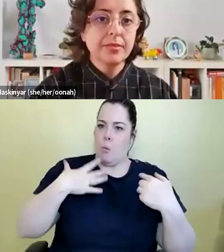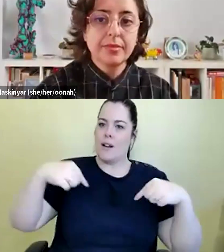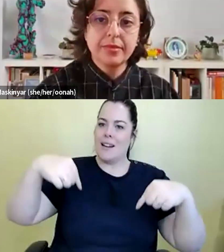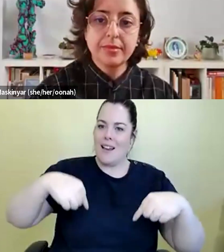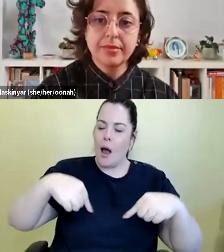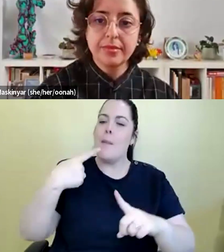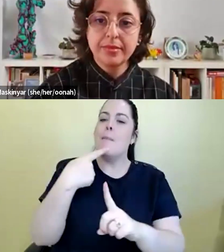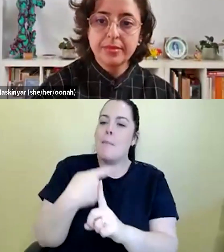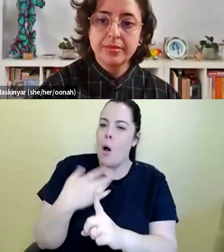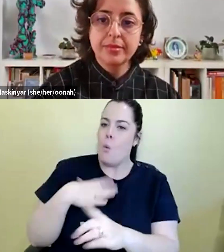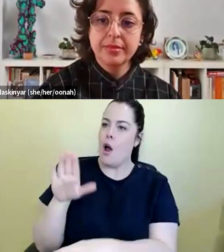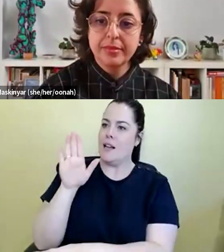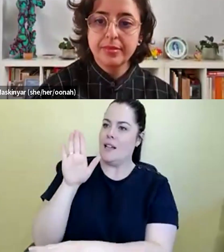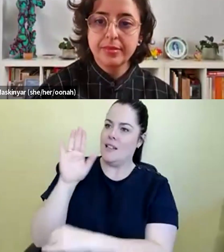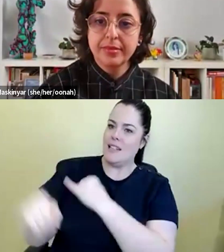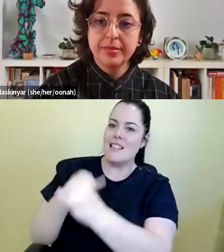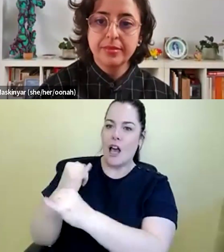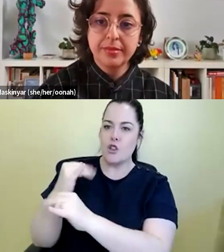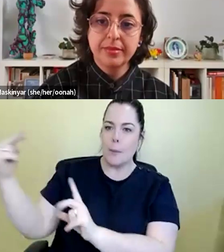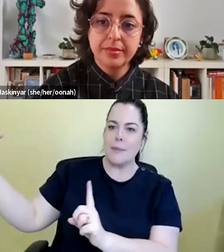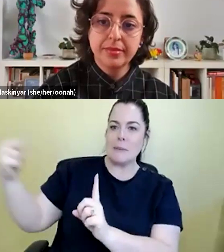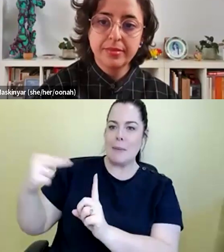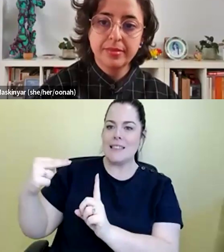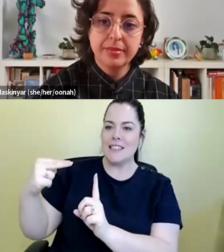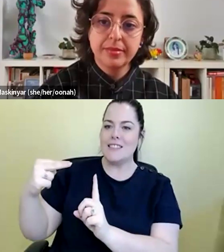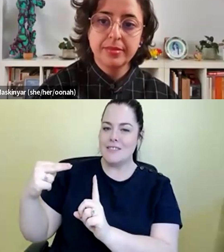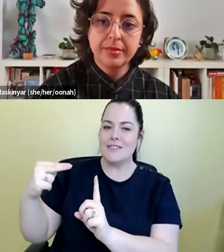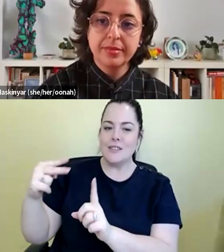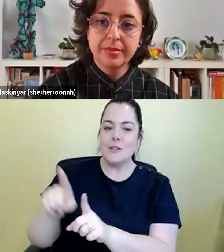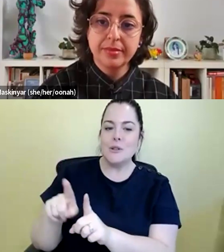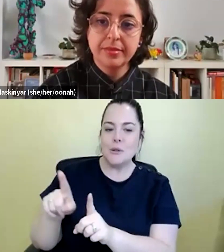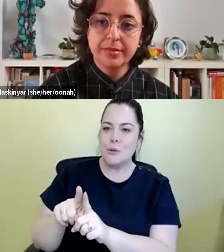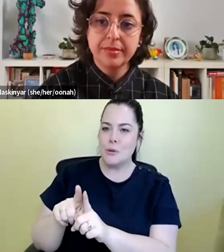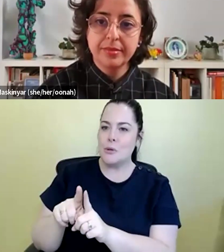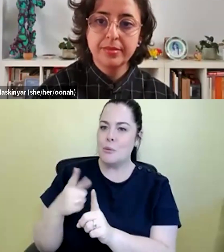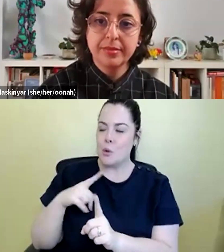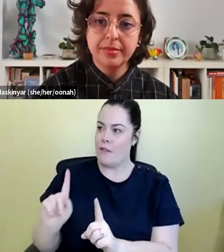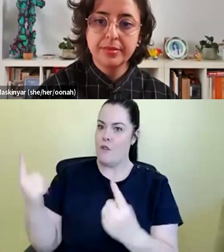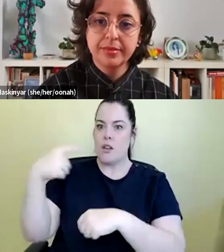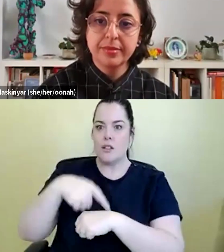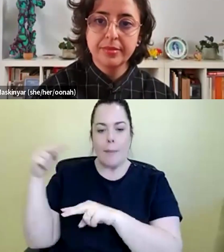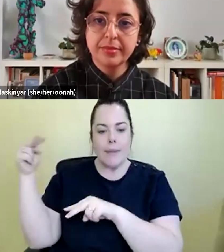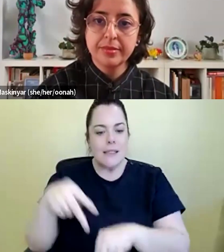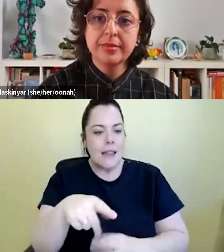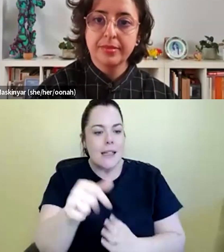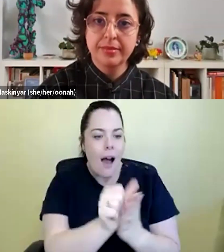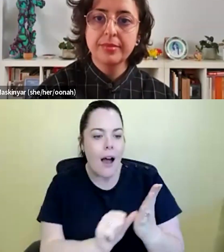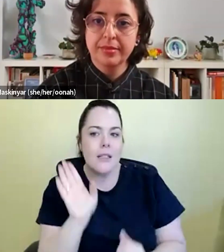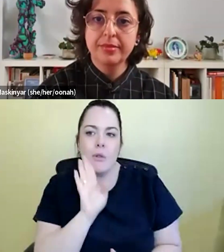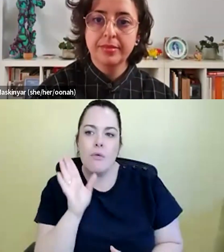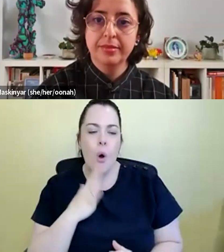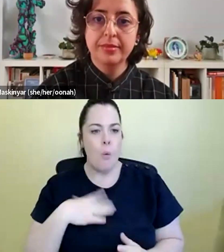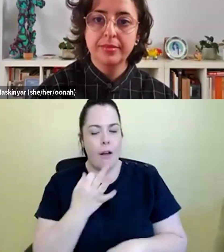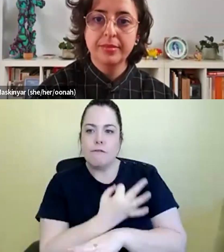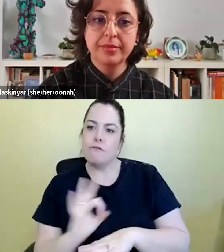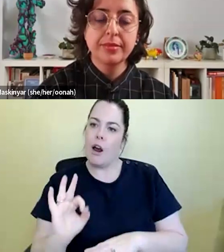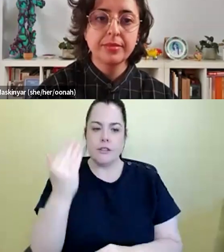possession -- to give a perspective as to whether they have seen similar things on an international